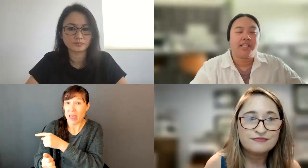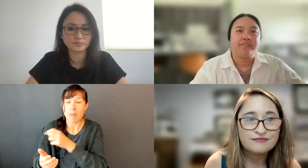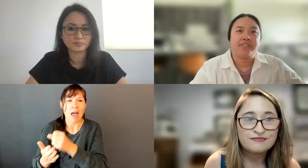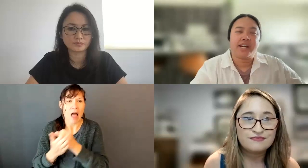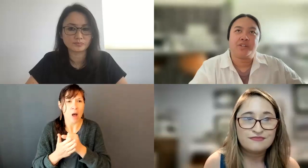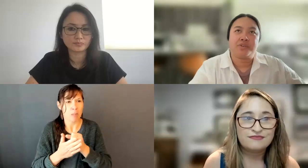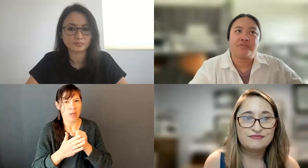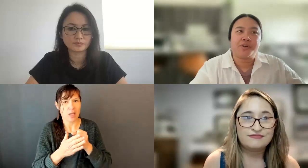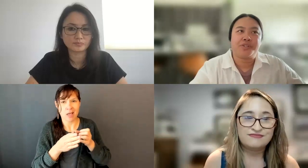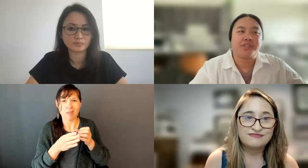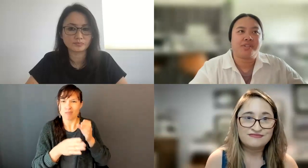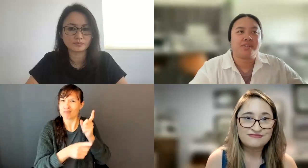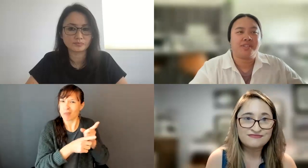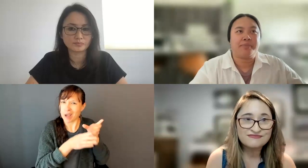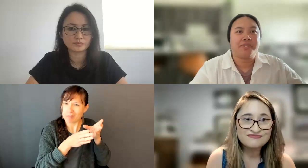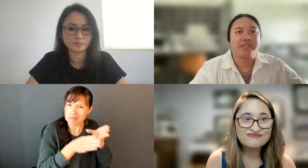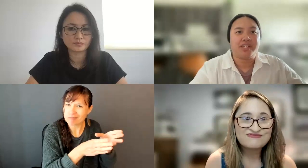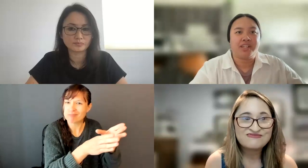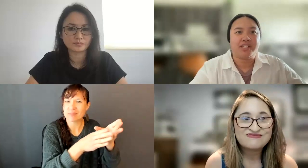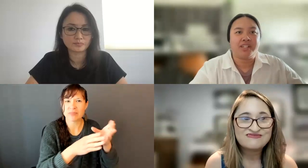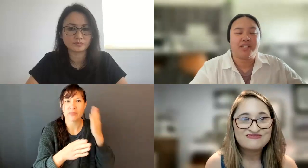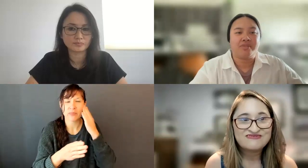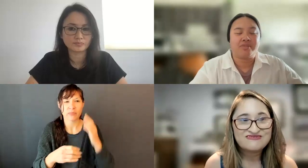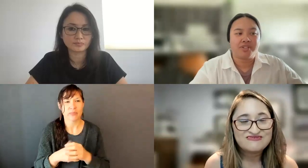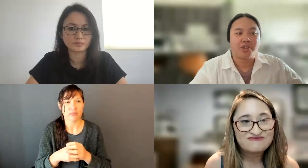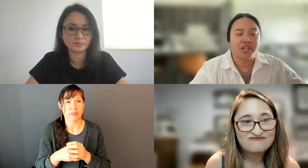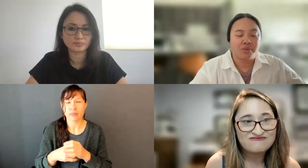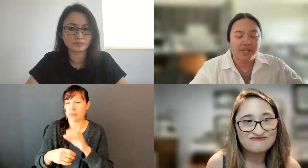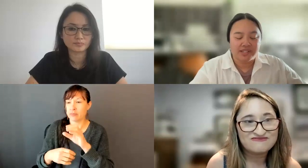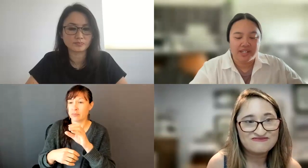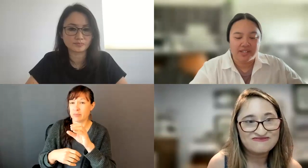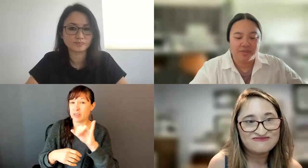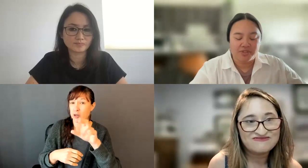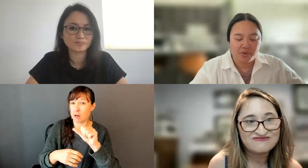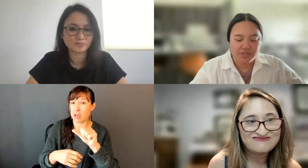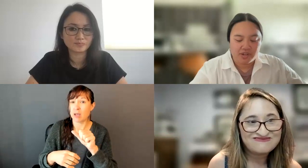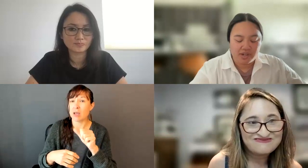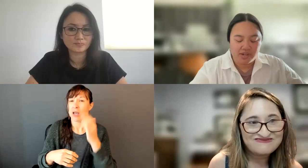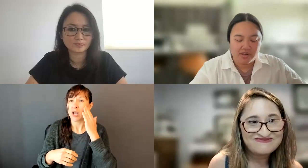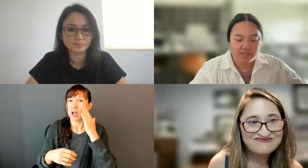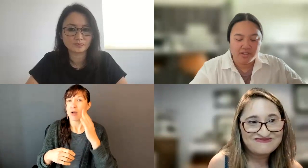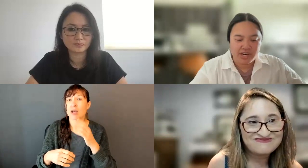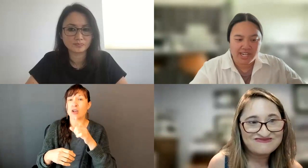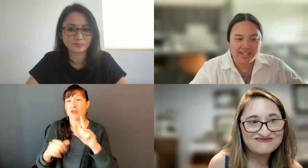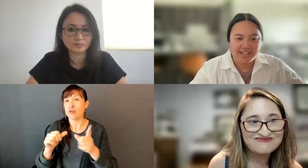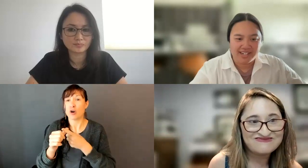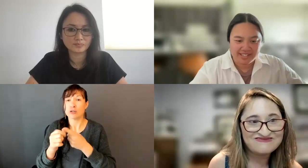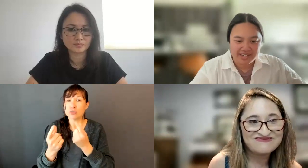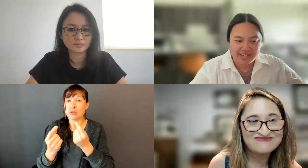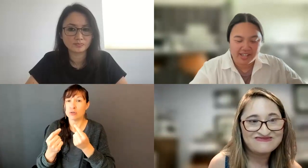I love that your first steps in restarting your business was focused on learning and connecting.